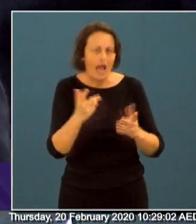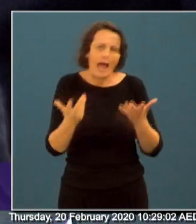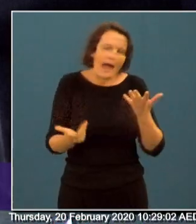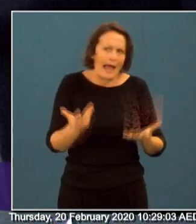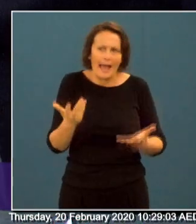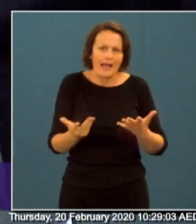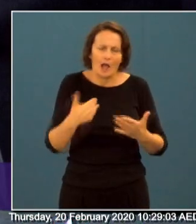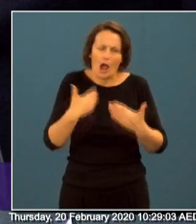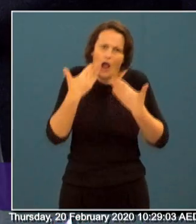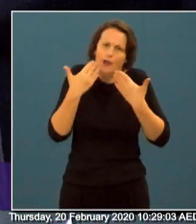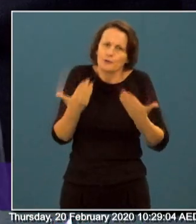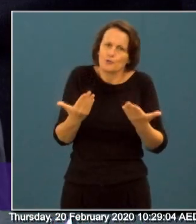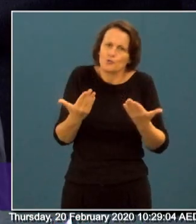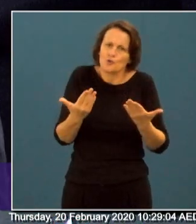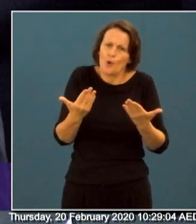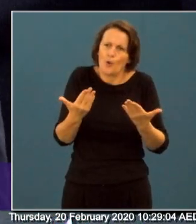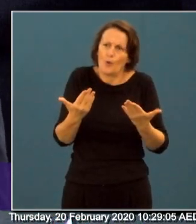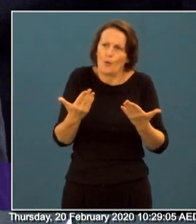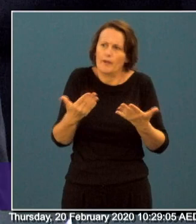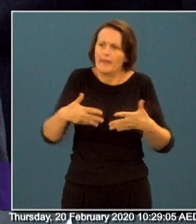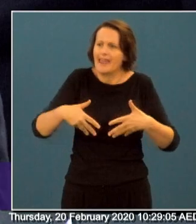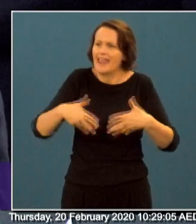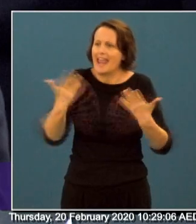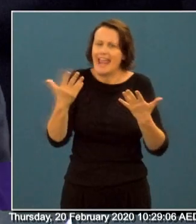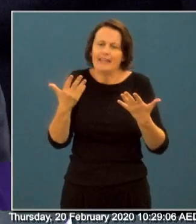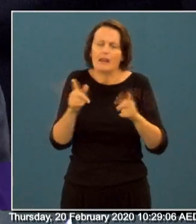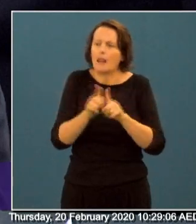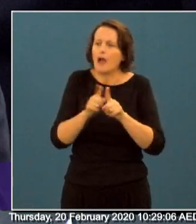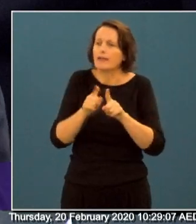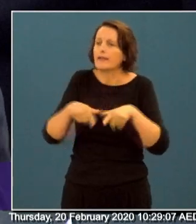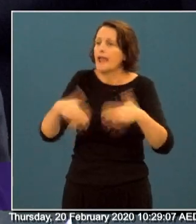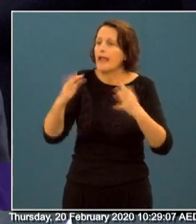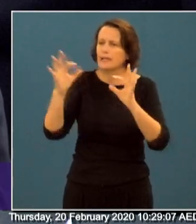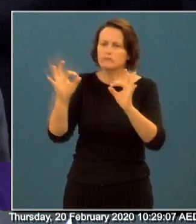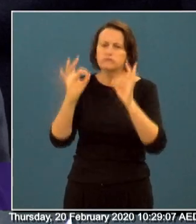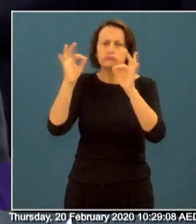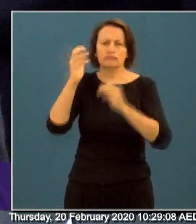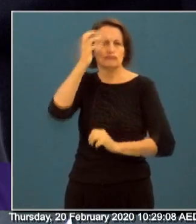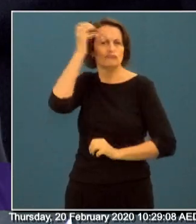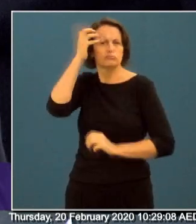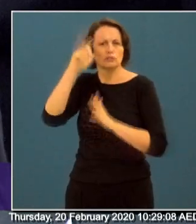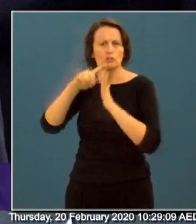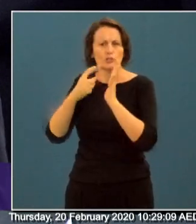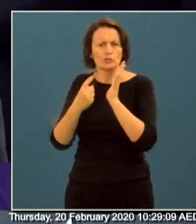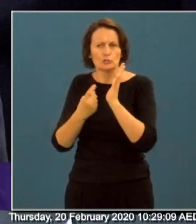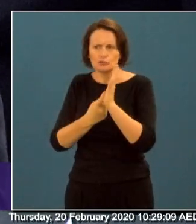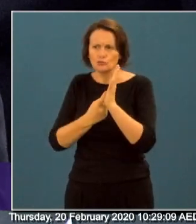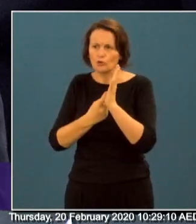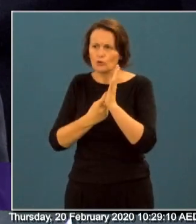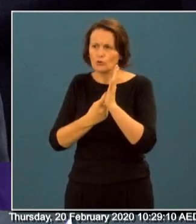Well, I don't know any specialist physicians, for example, who are not members of the college, nor surgeons or gynaecologists.